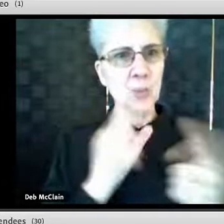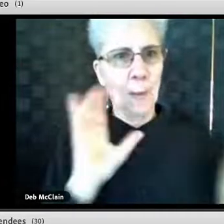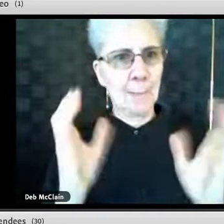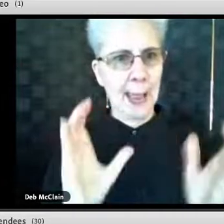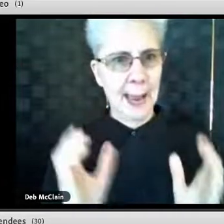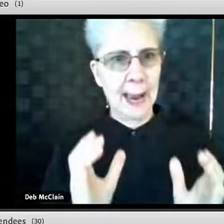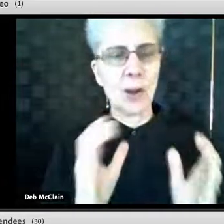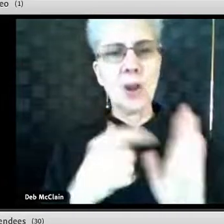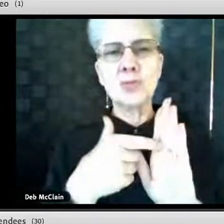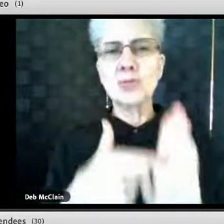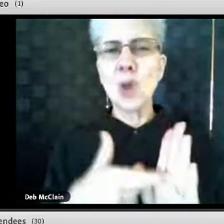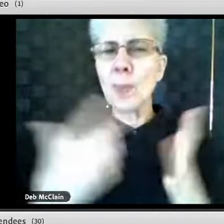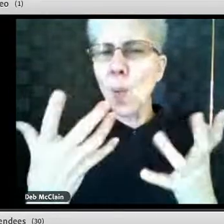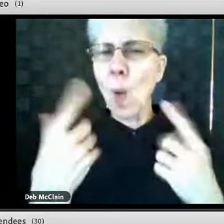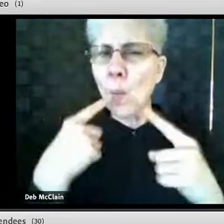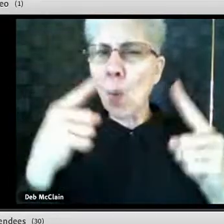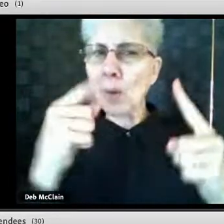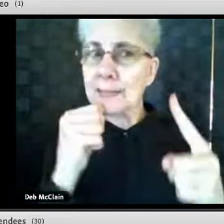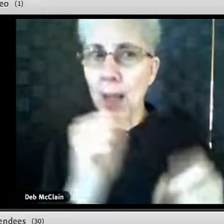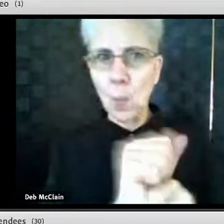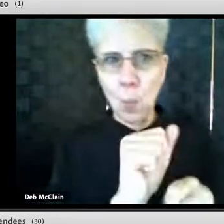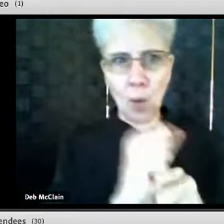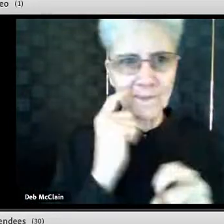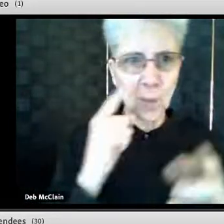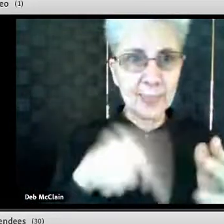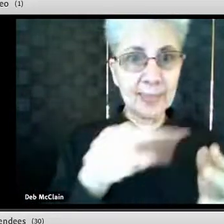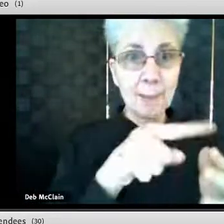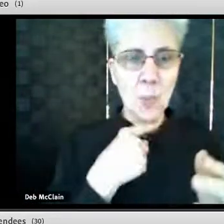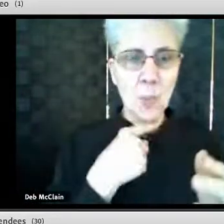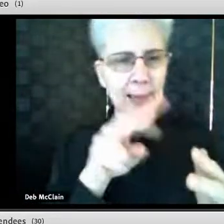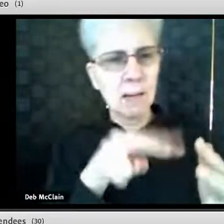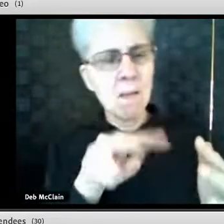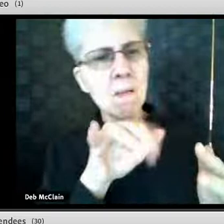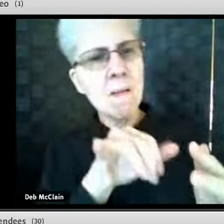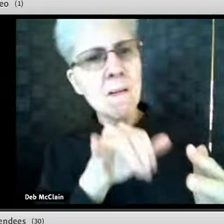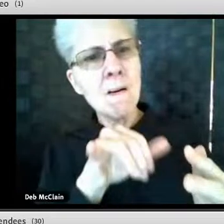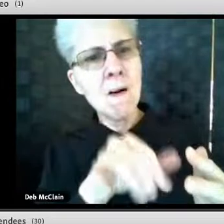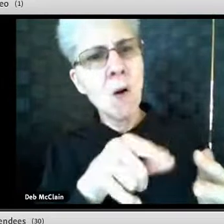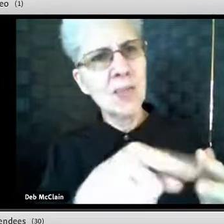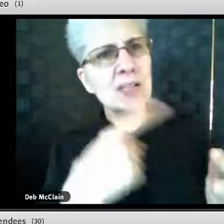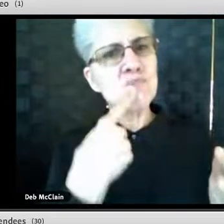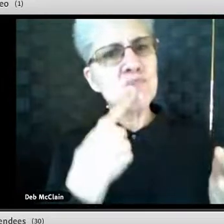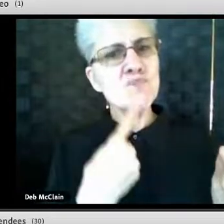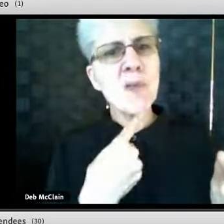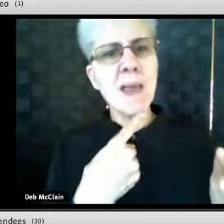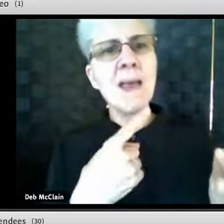and it will give me statistics to compare and show me what works and doesn't work for them, so I can look and say,